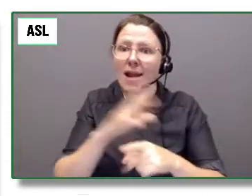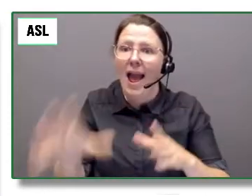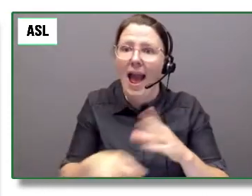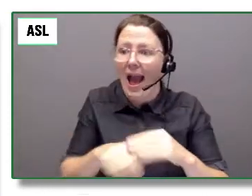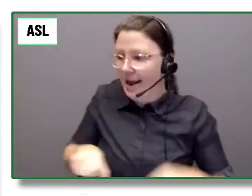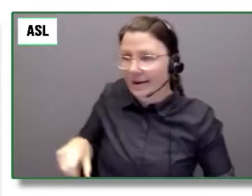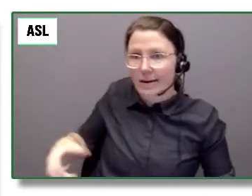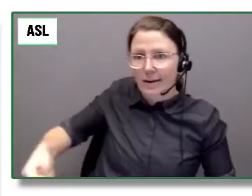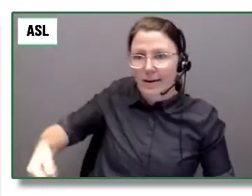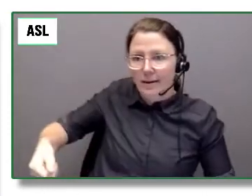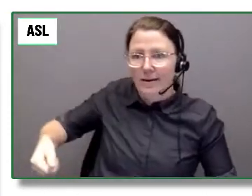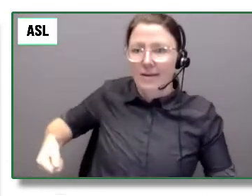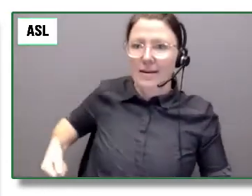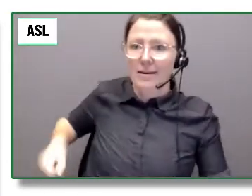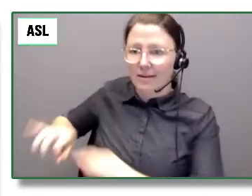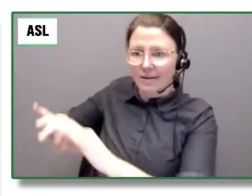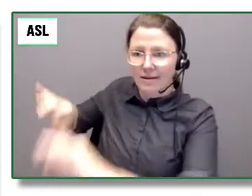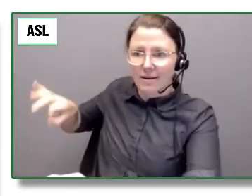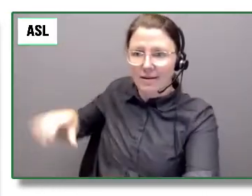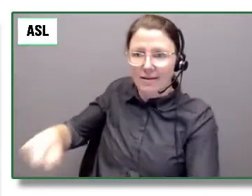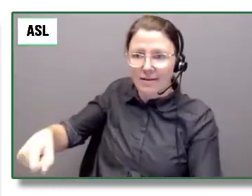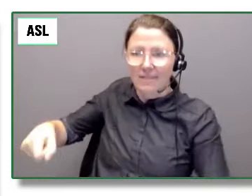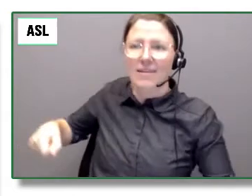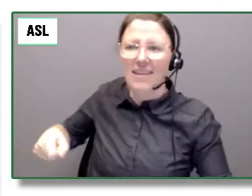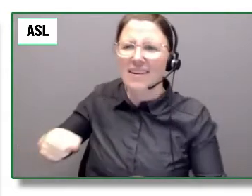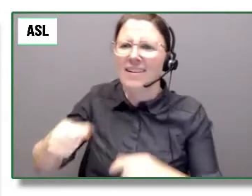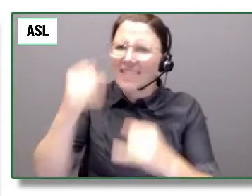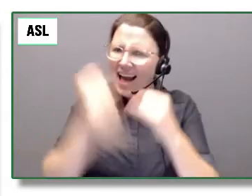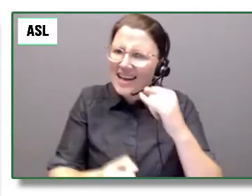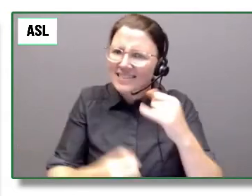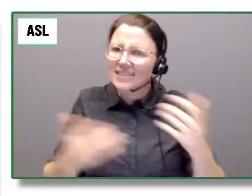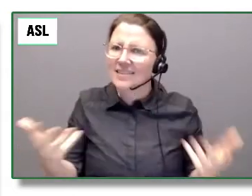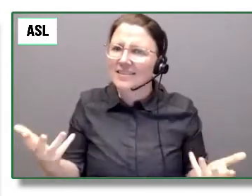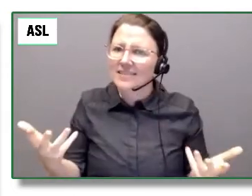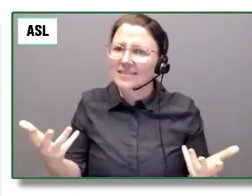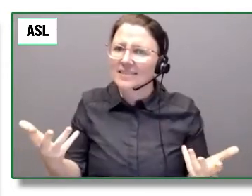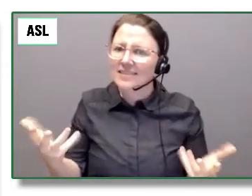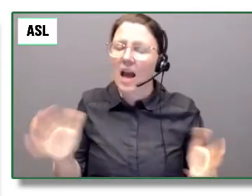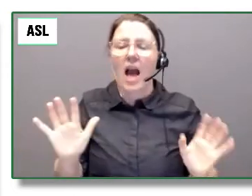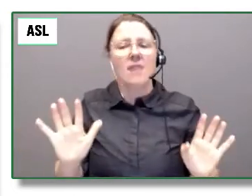wall but accessibility, in my opinion, is far